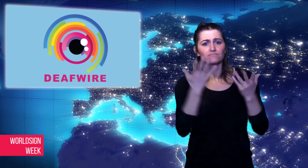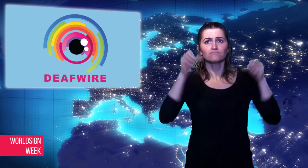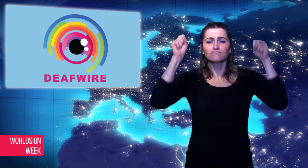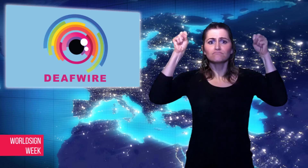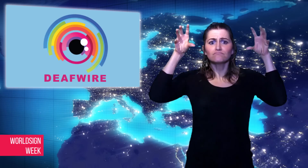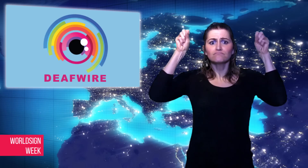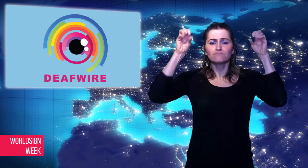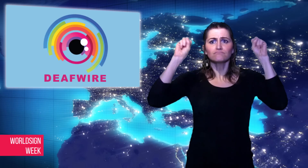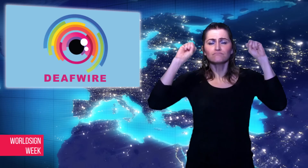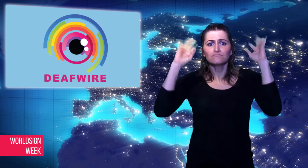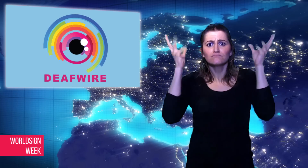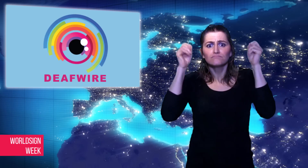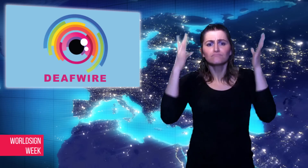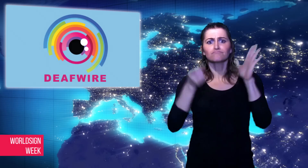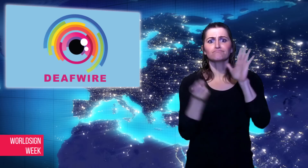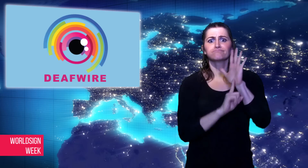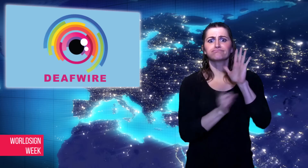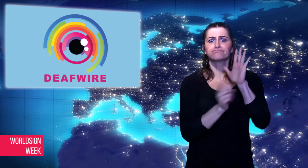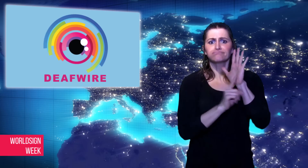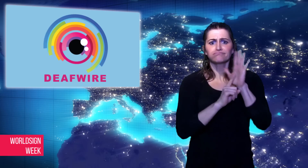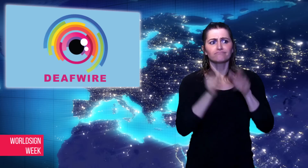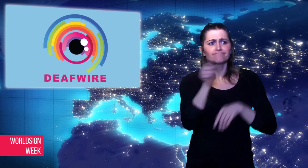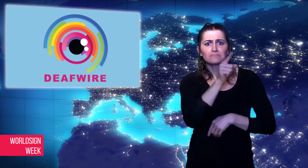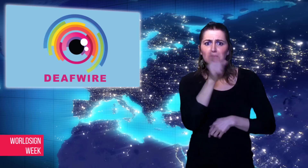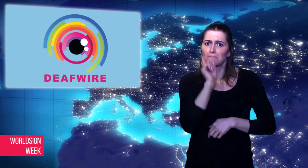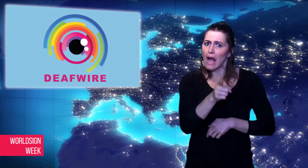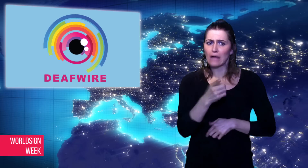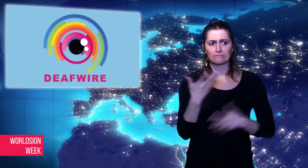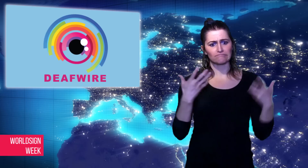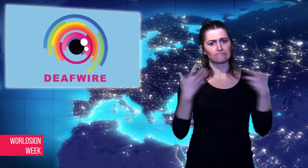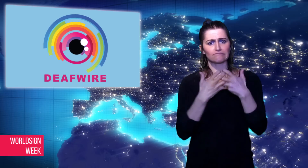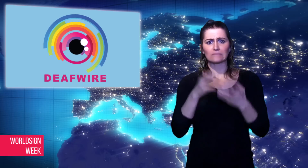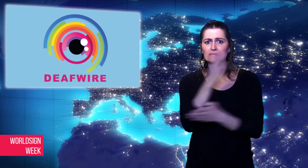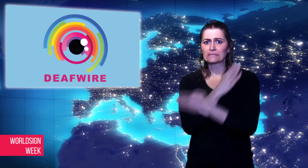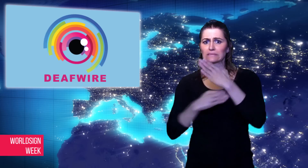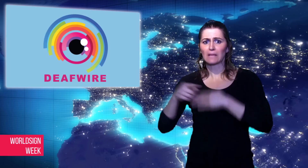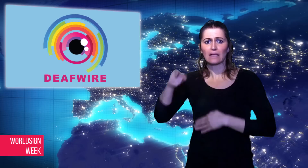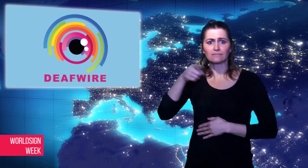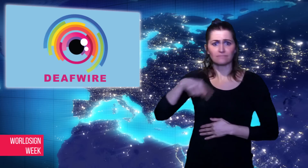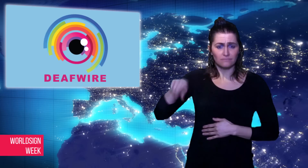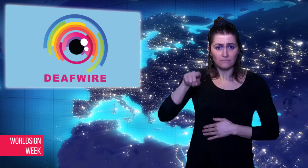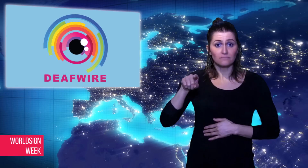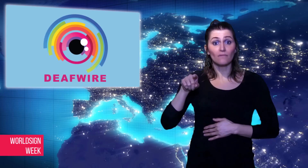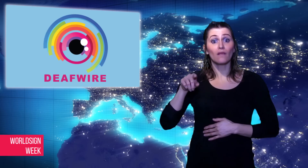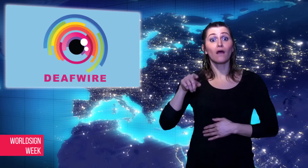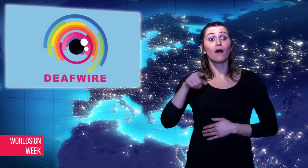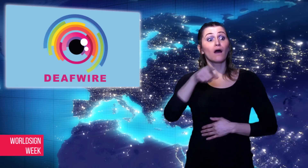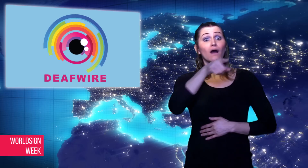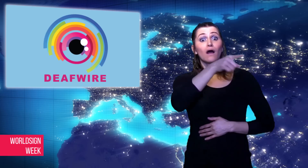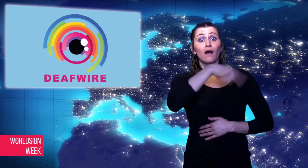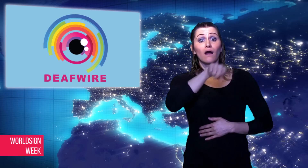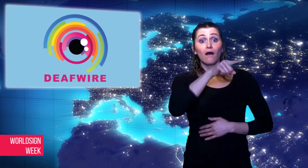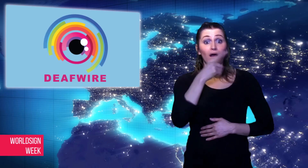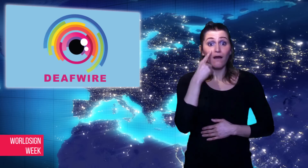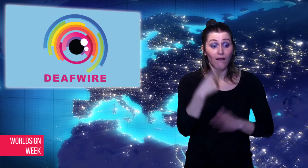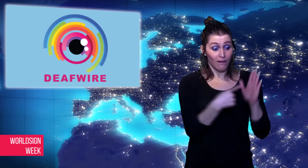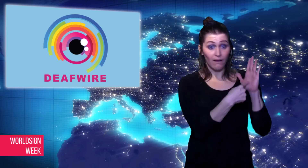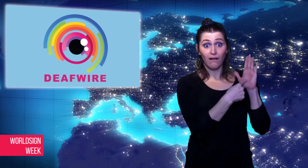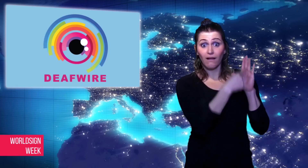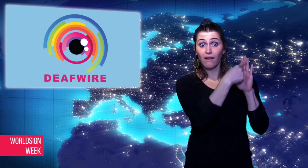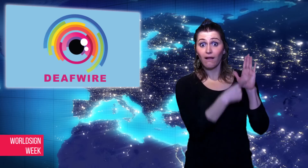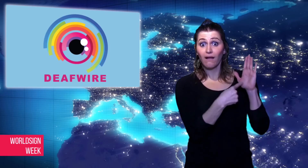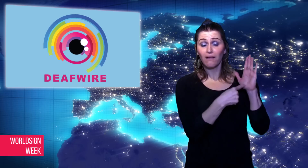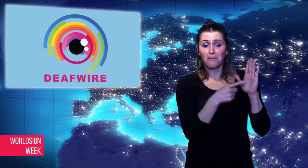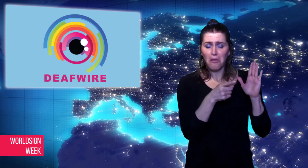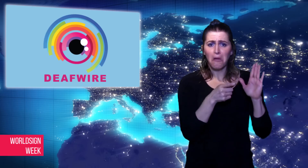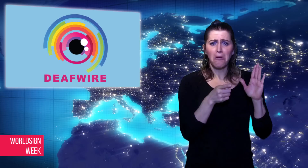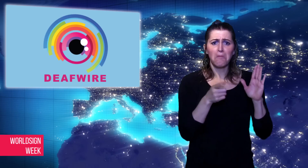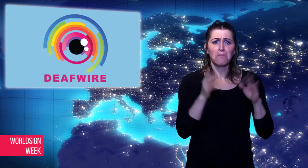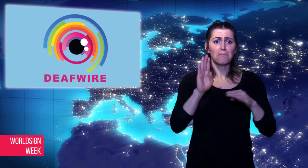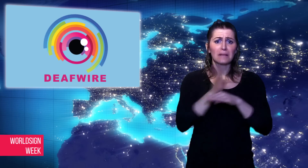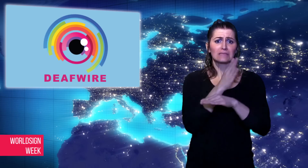file a written technical notice, wait 60